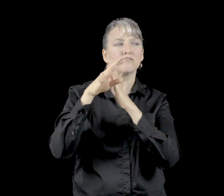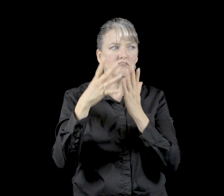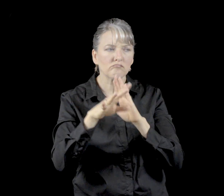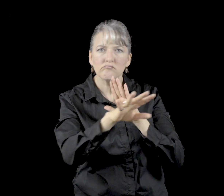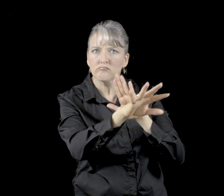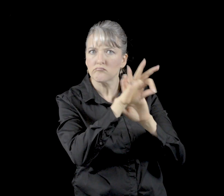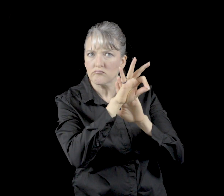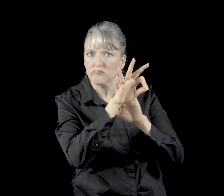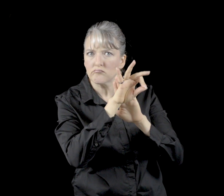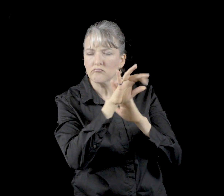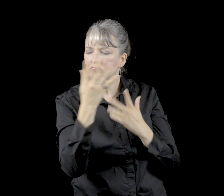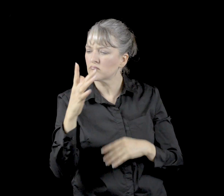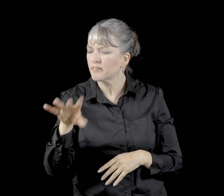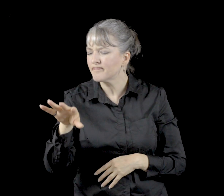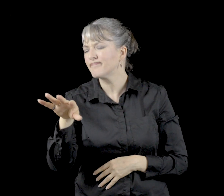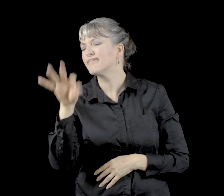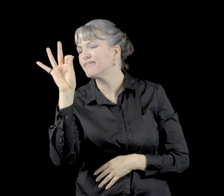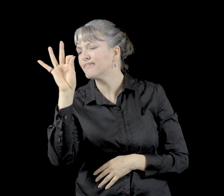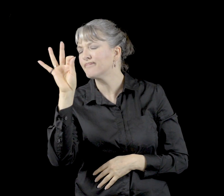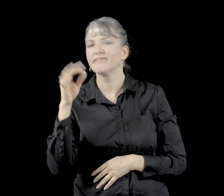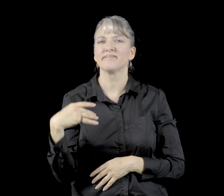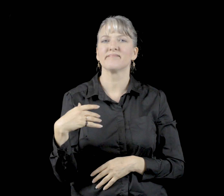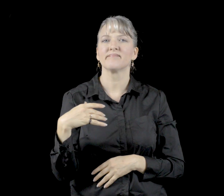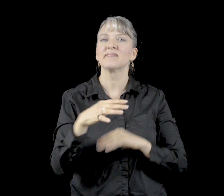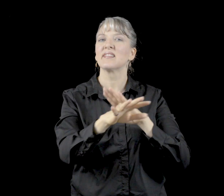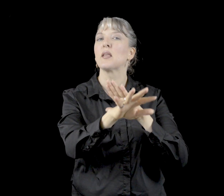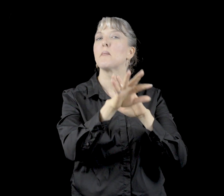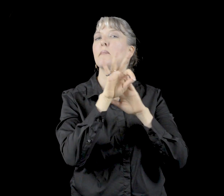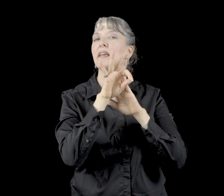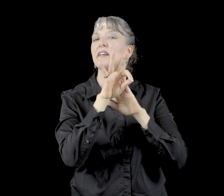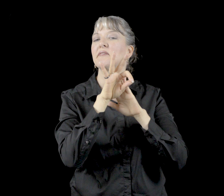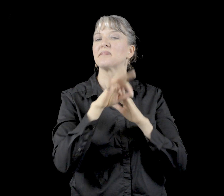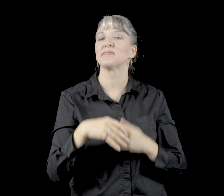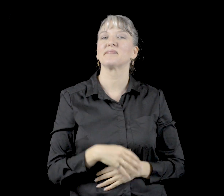Or Opt for, choose... Or pull, draw... Or settle on, single out, pluck..pick.